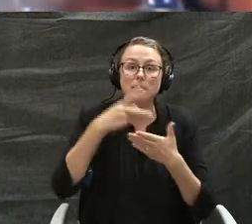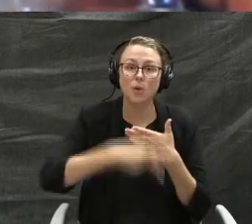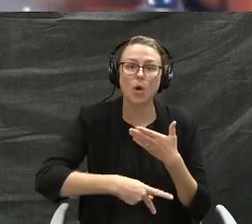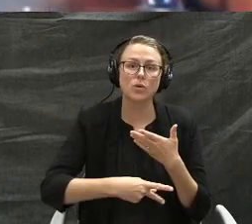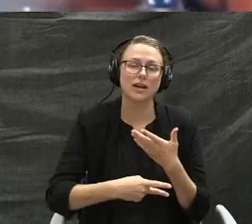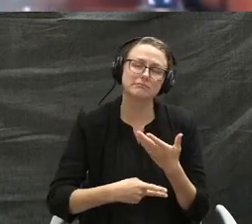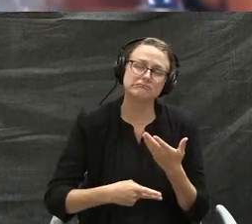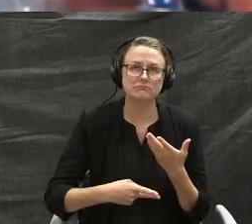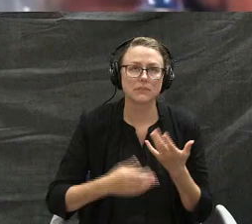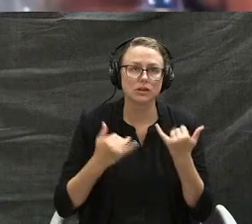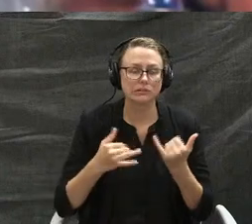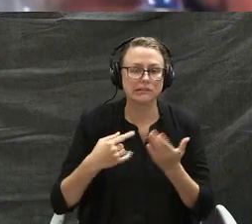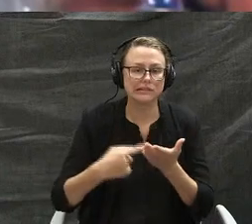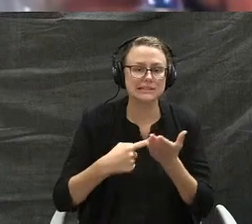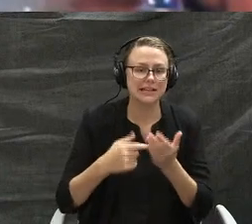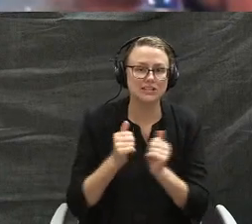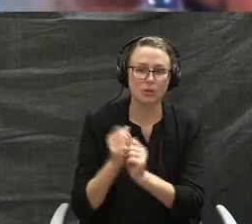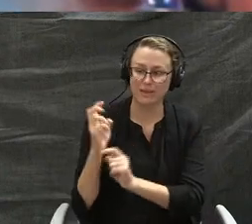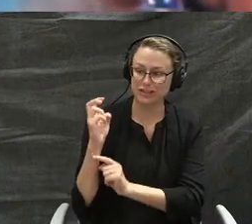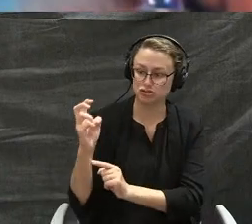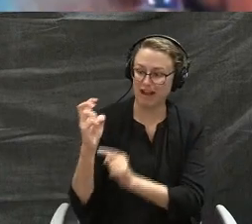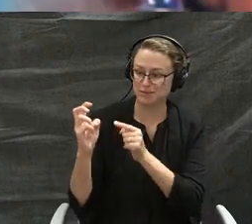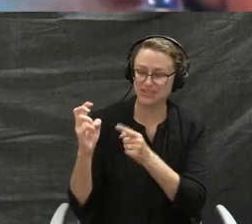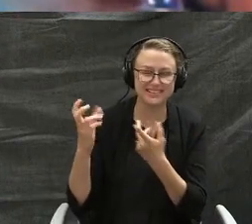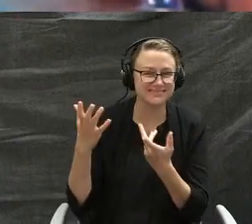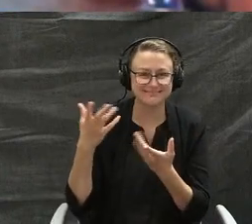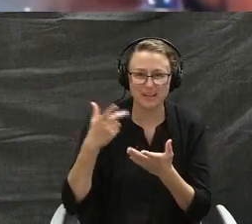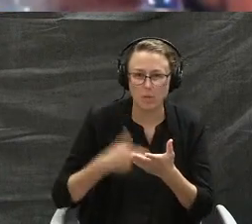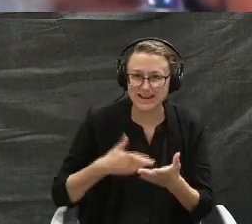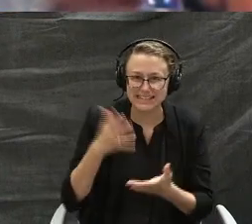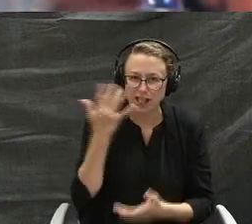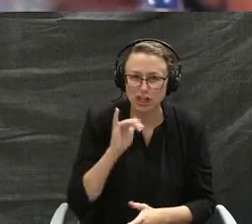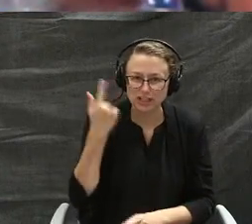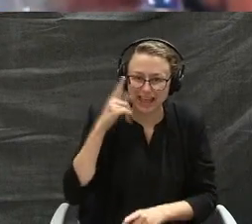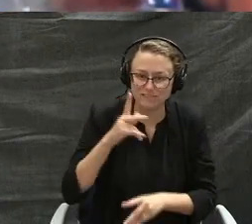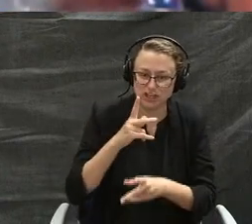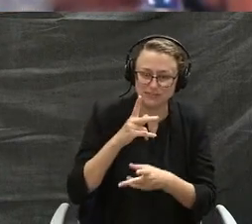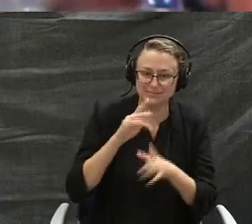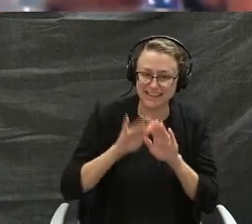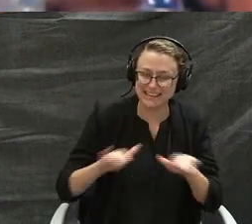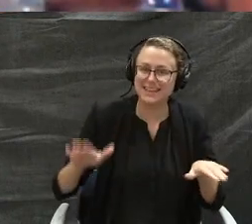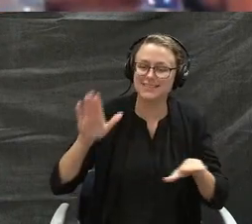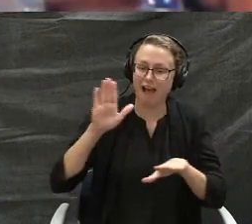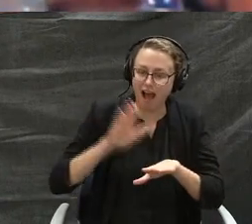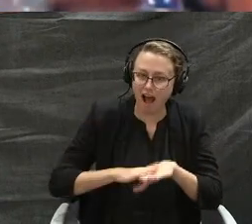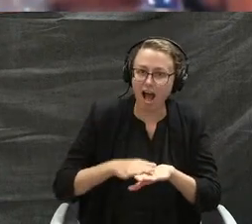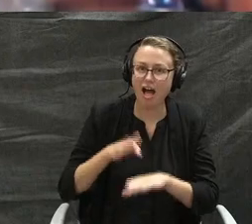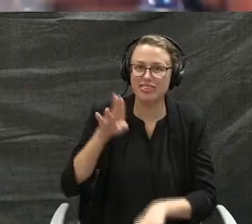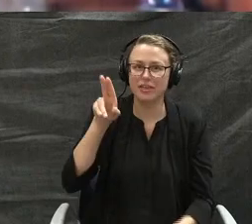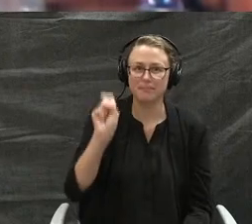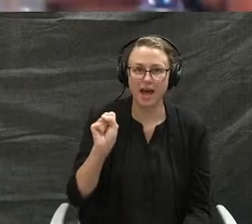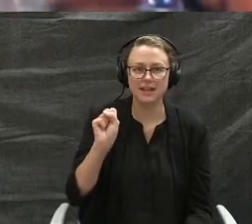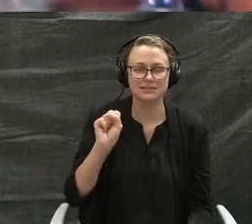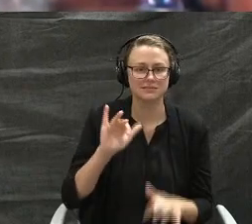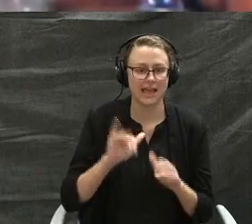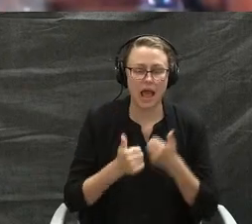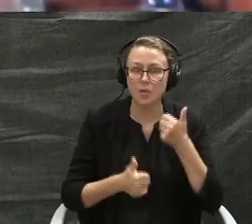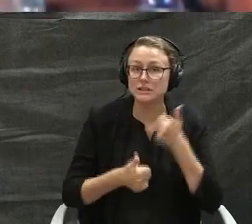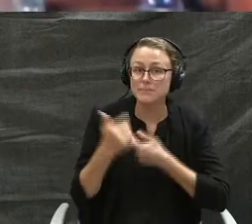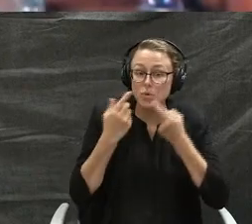transportation. What will that look like for kids on the bus? How is our most efficient way of doing screening? Is it at the